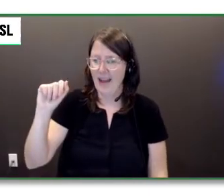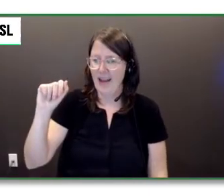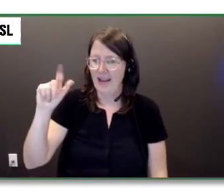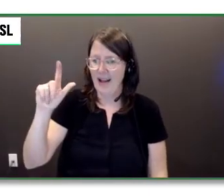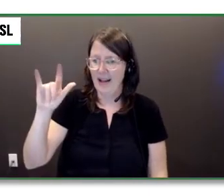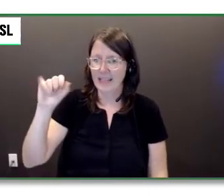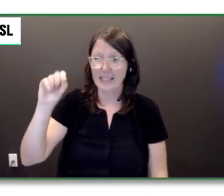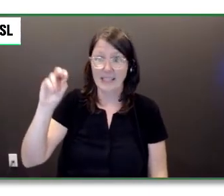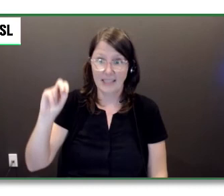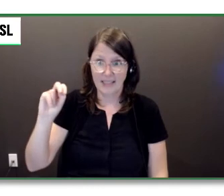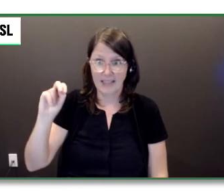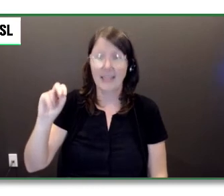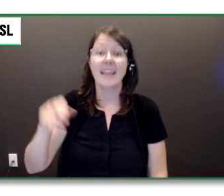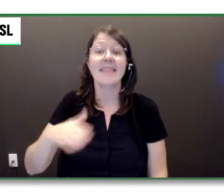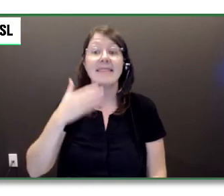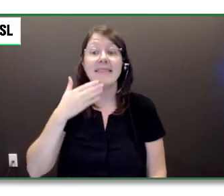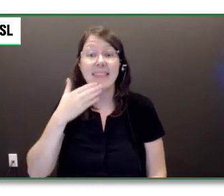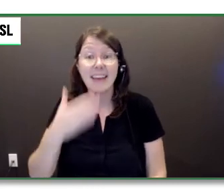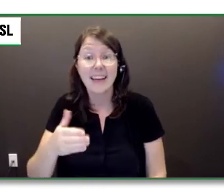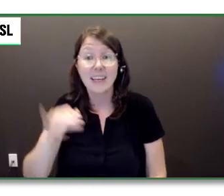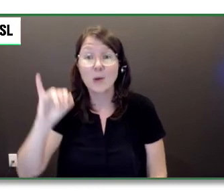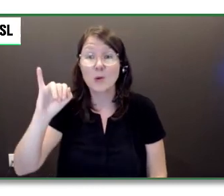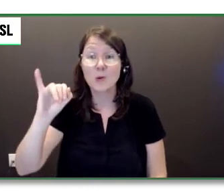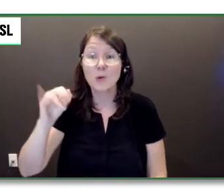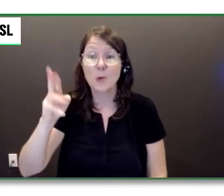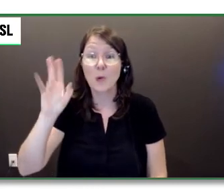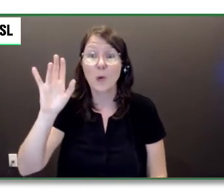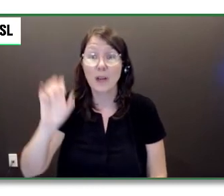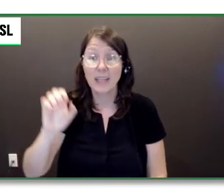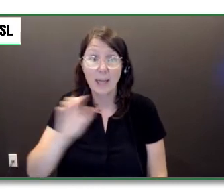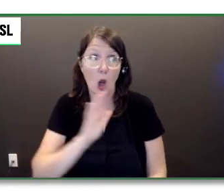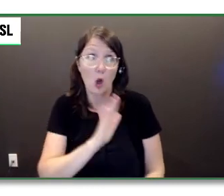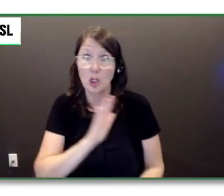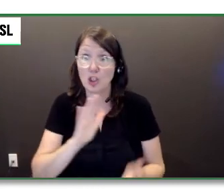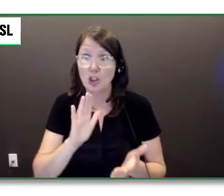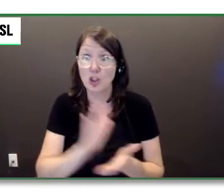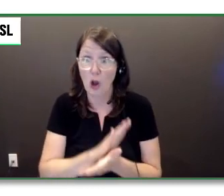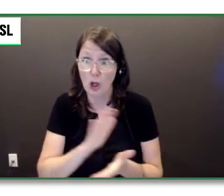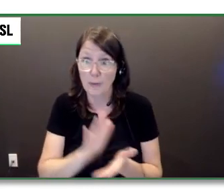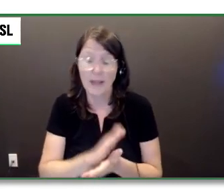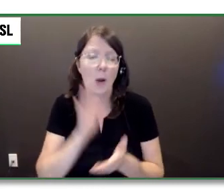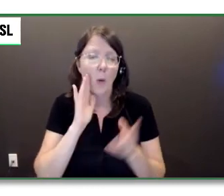We will have Julie's reference document up on our website in the next day or two